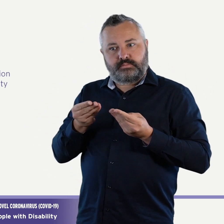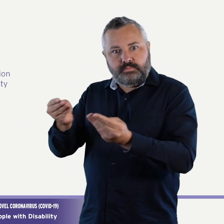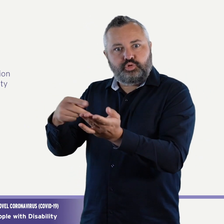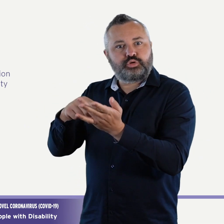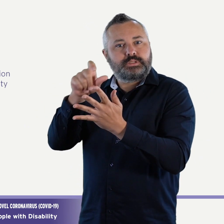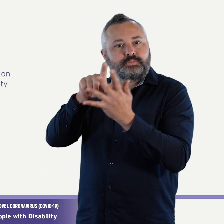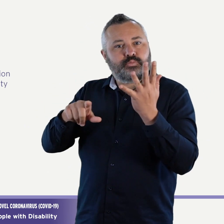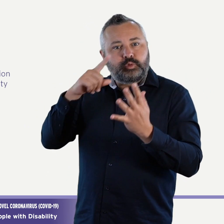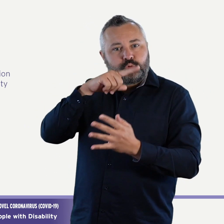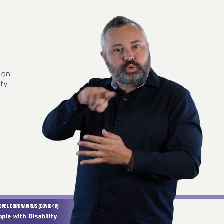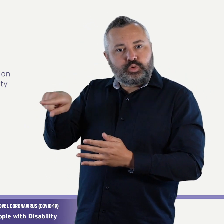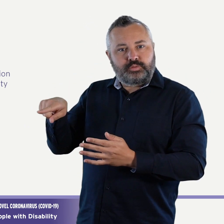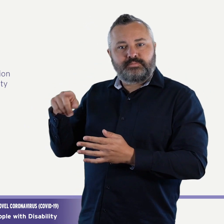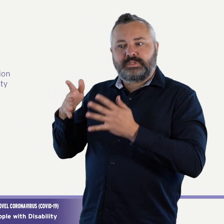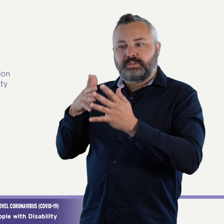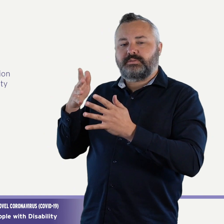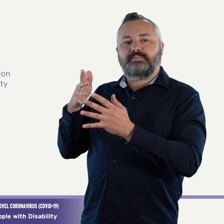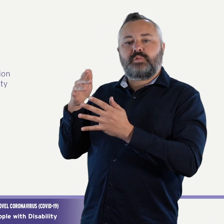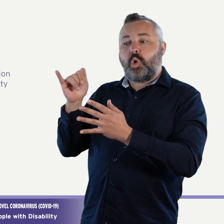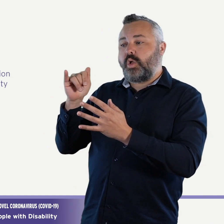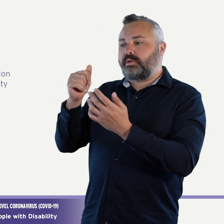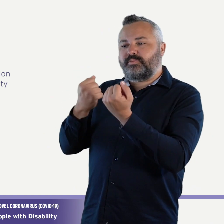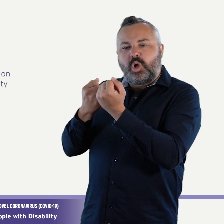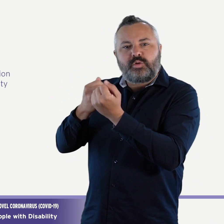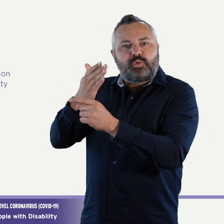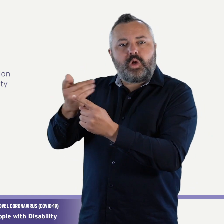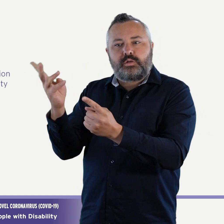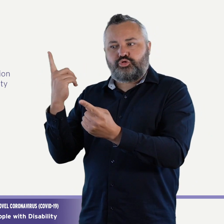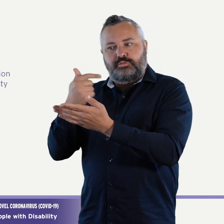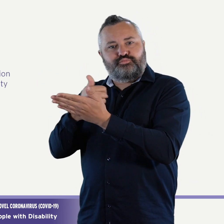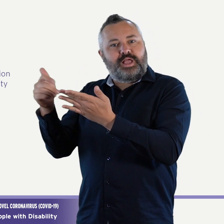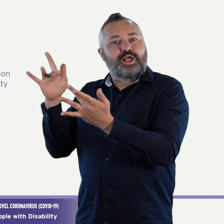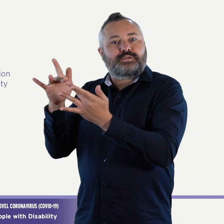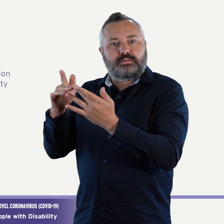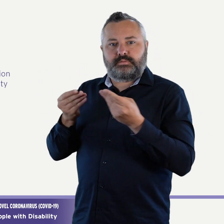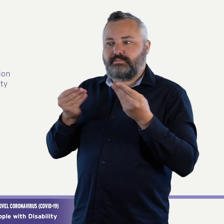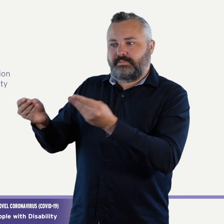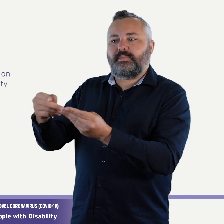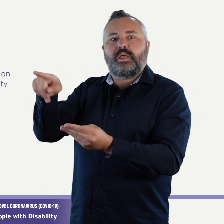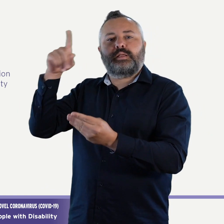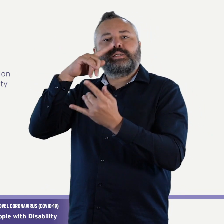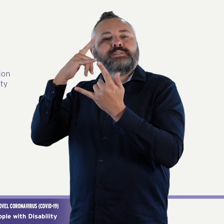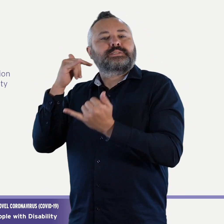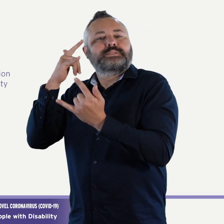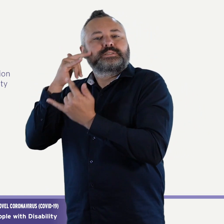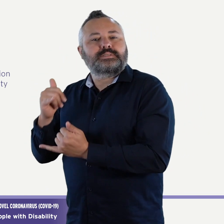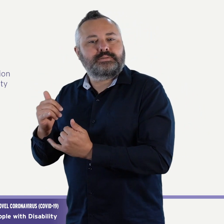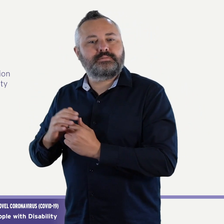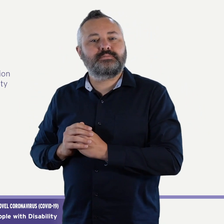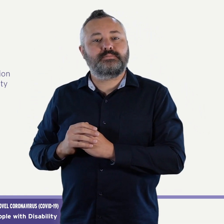test people who interact regularly with people with disability, including families, carers and support workers.